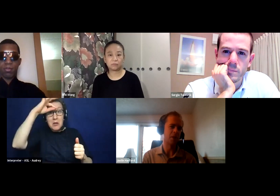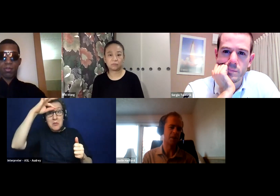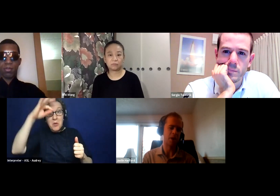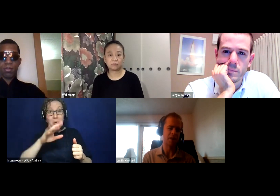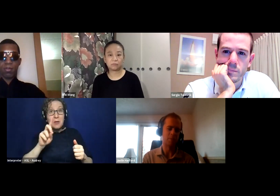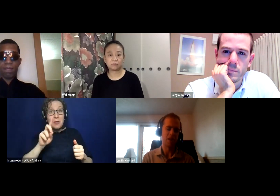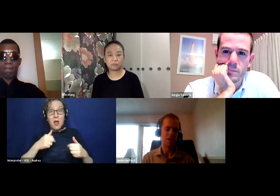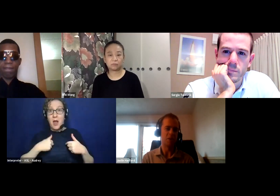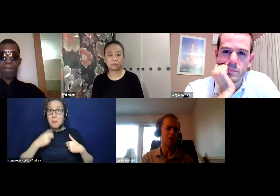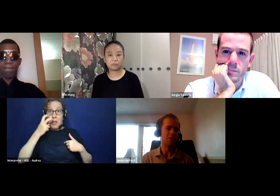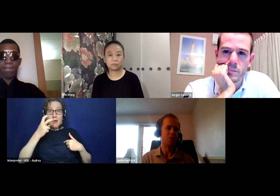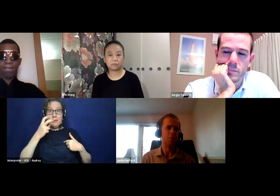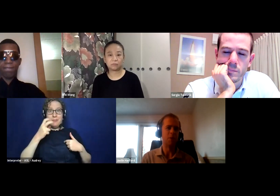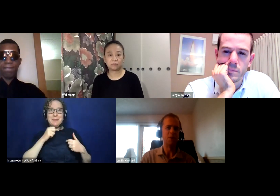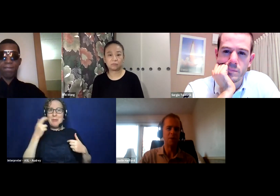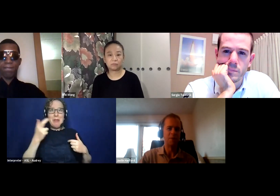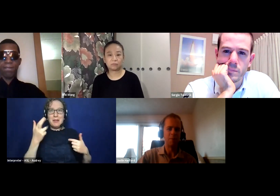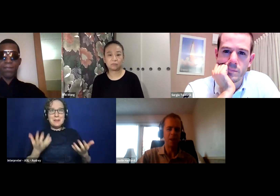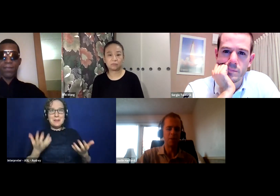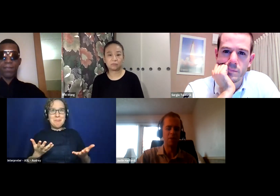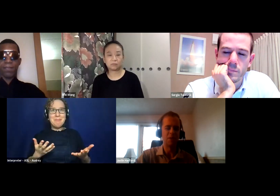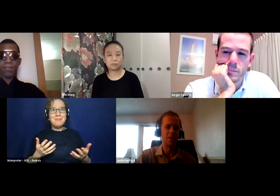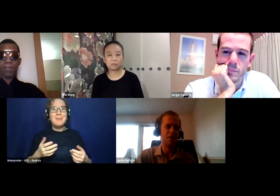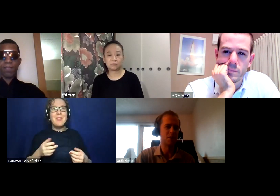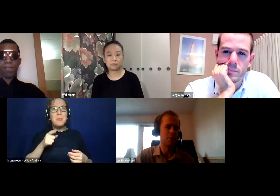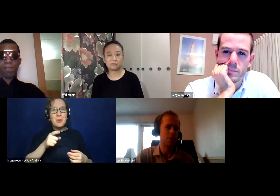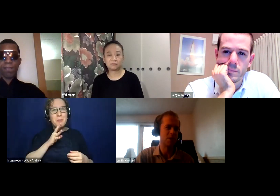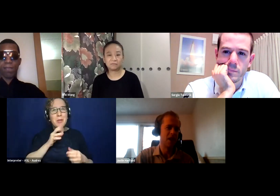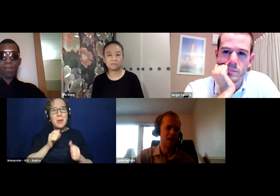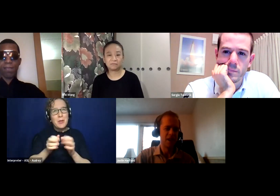realize but you're speaking through an interpreter but I wonder if you could maybe describe to us